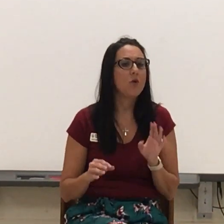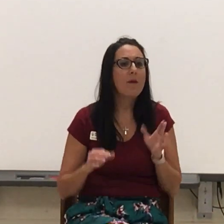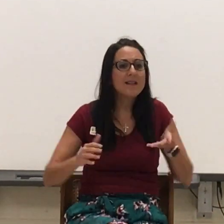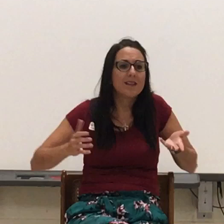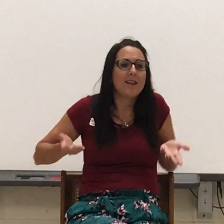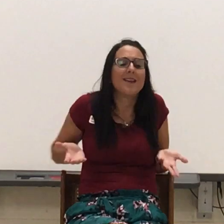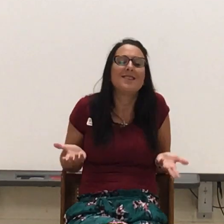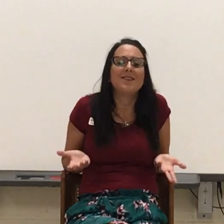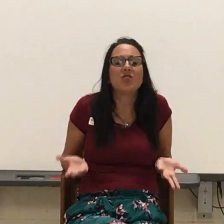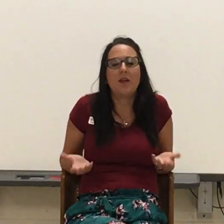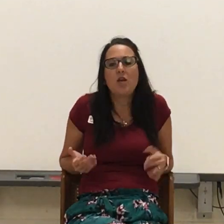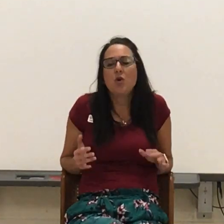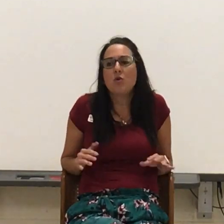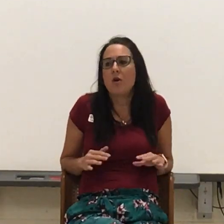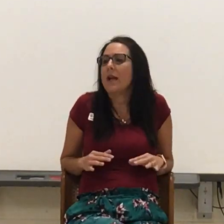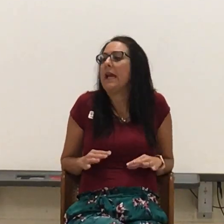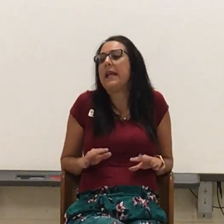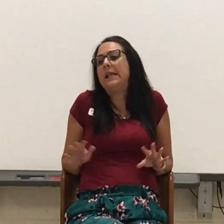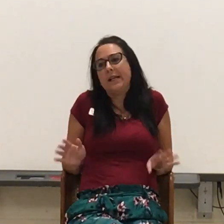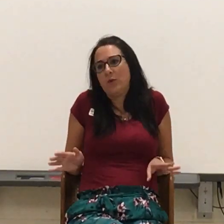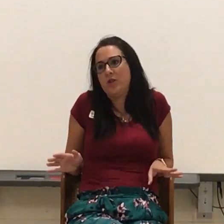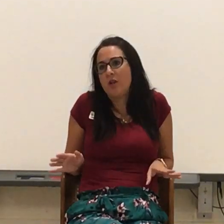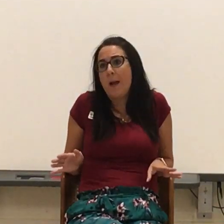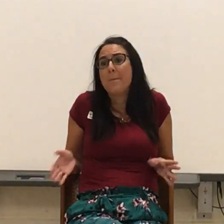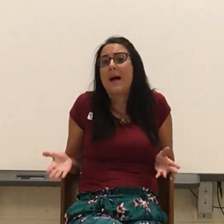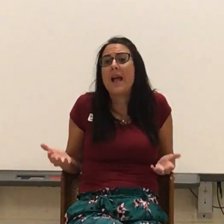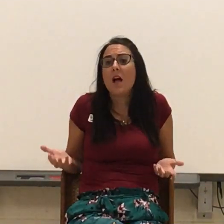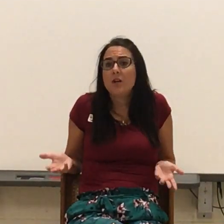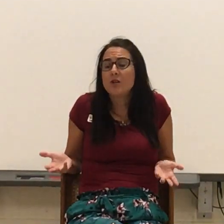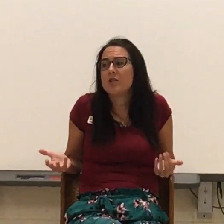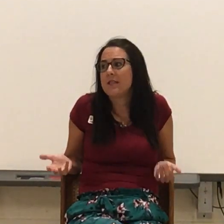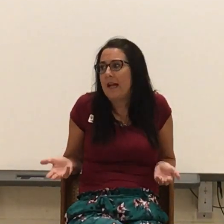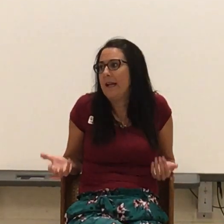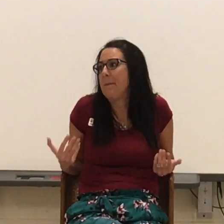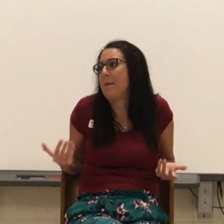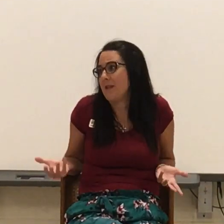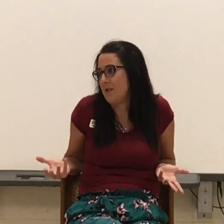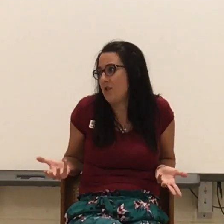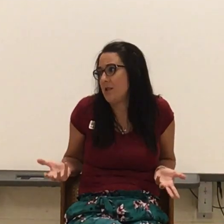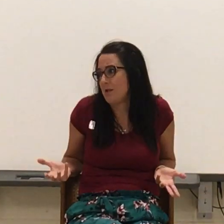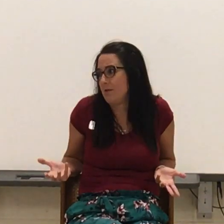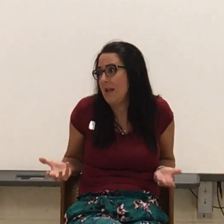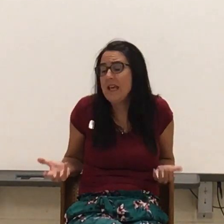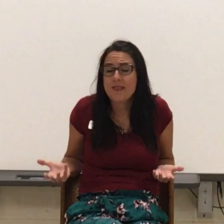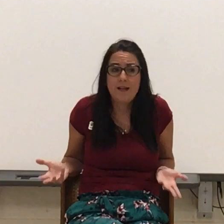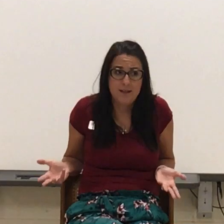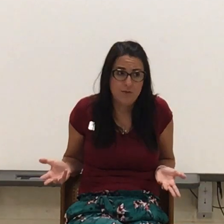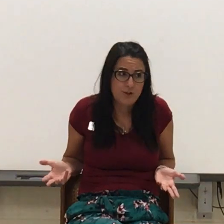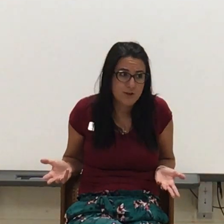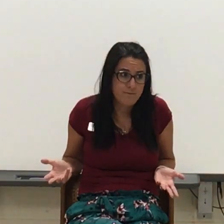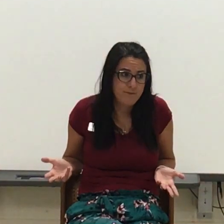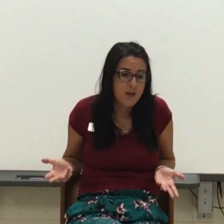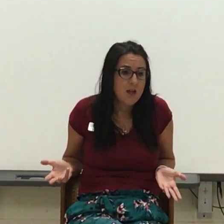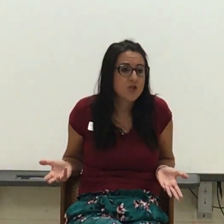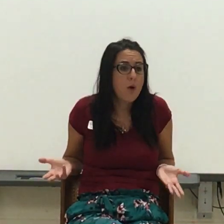basically, essentially you learn any language by understanding messages in that language.